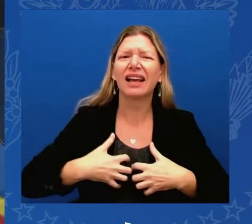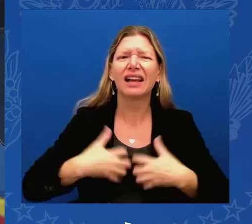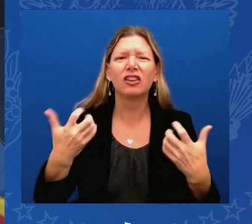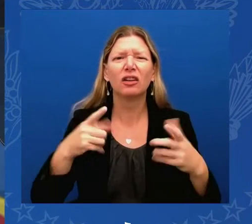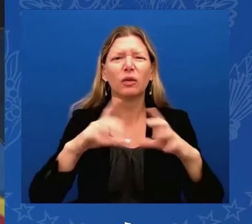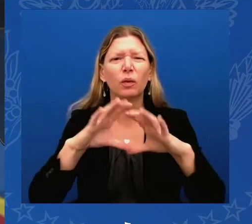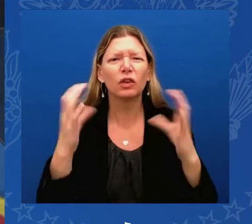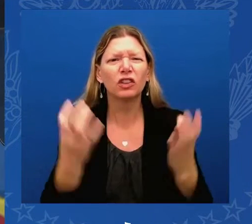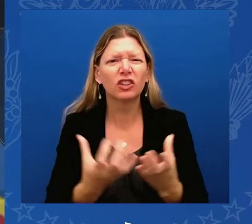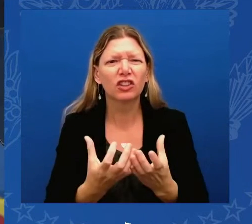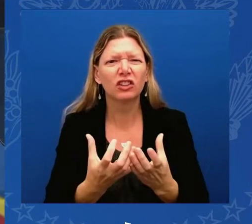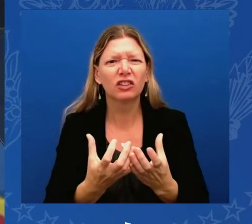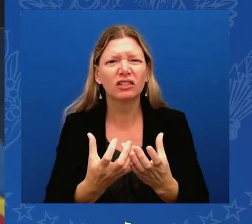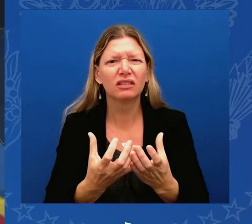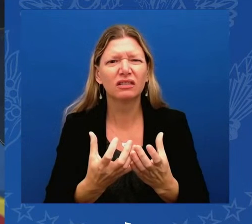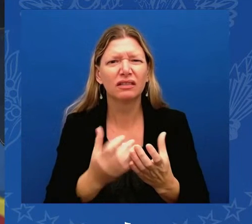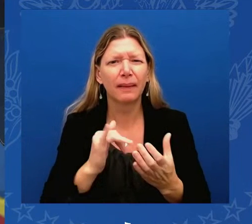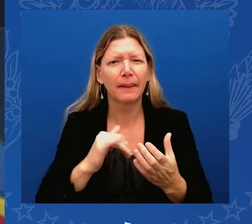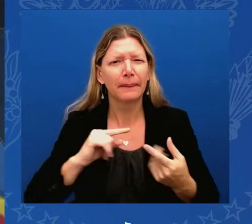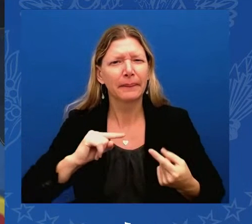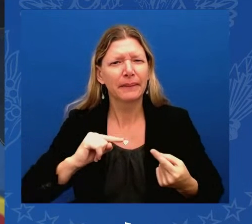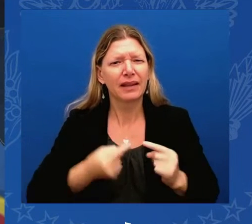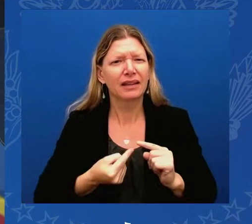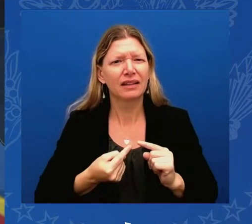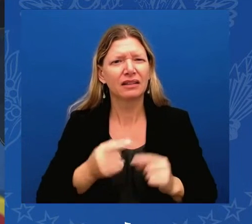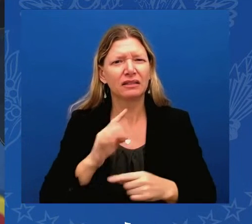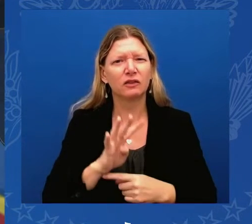who survived was a grown man and a father himself,